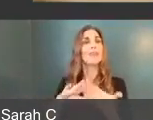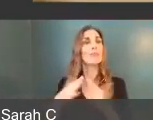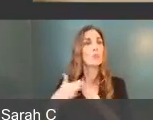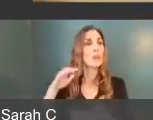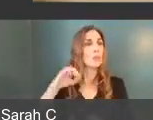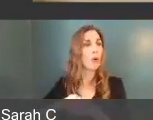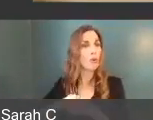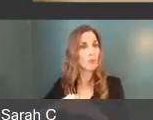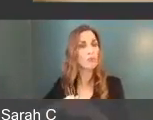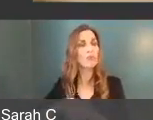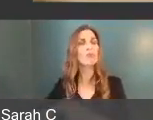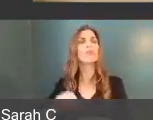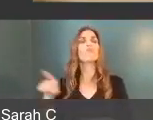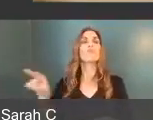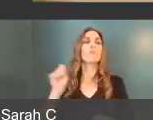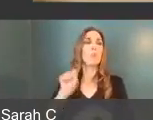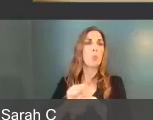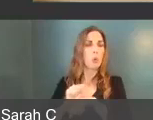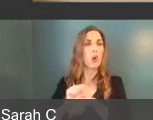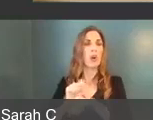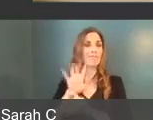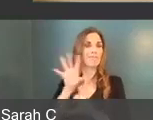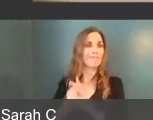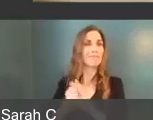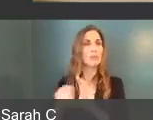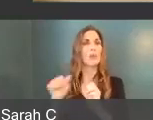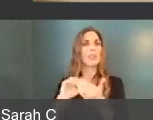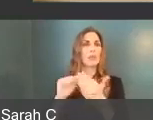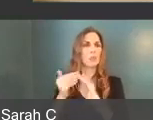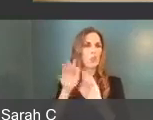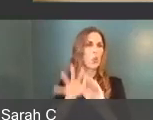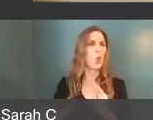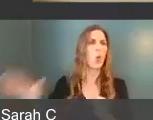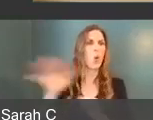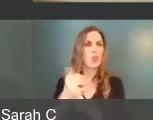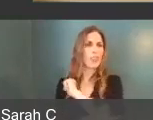who work on the ground in our communities all across this County every day to see if